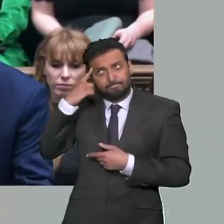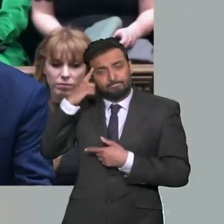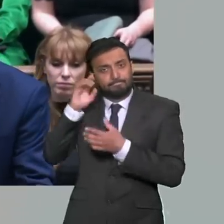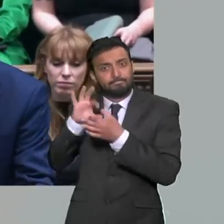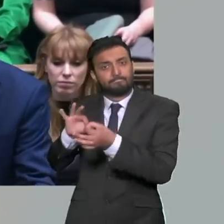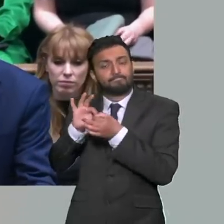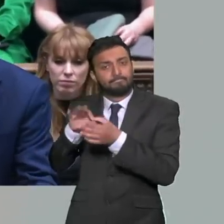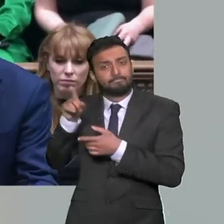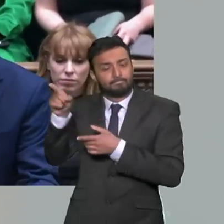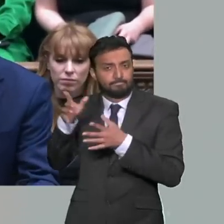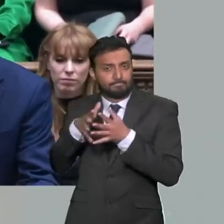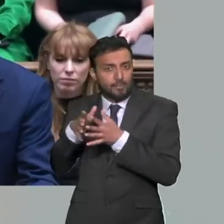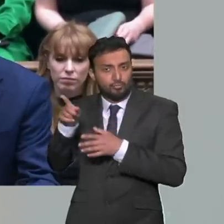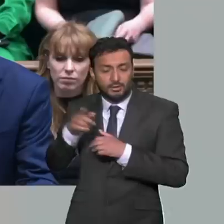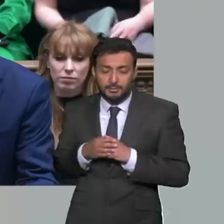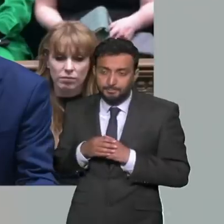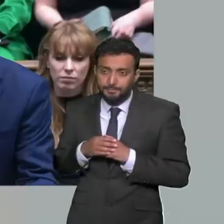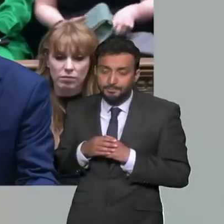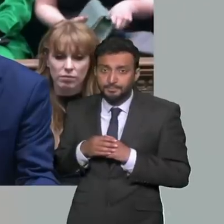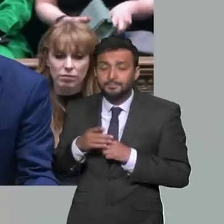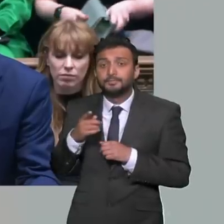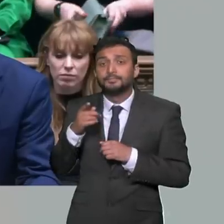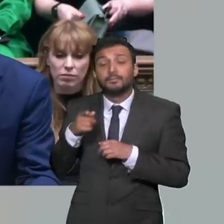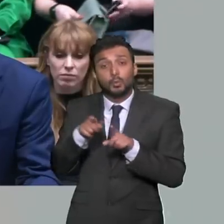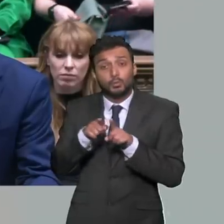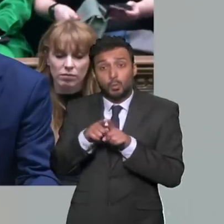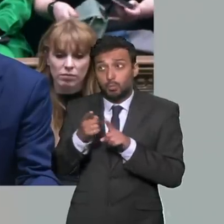Last weekend marked the anniversary of both the Manchester bombing and the murder of Lee